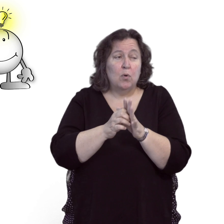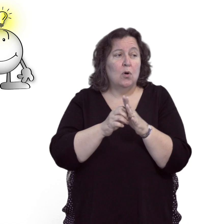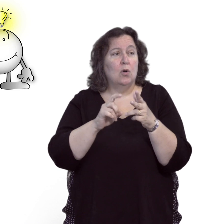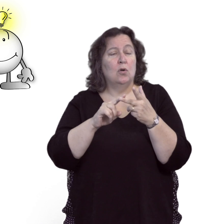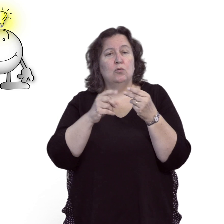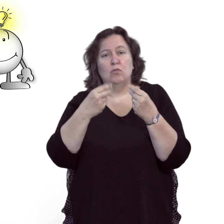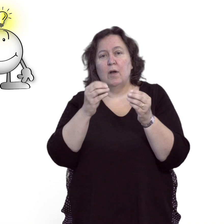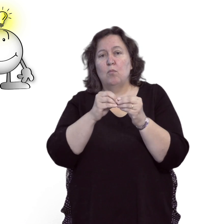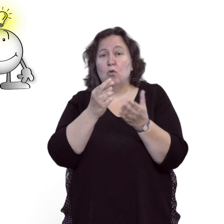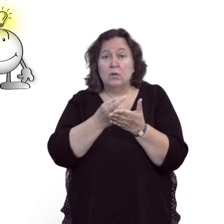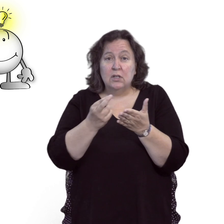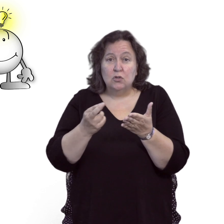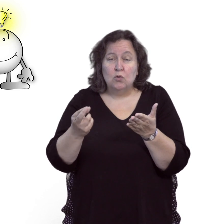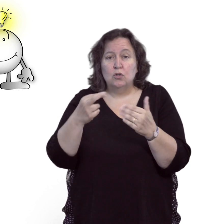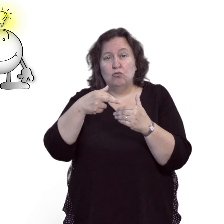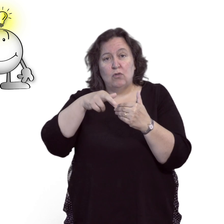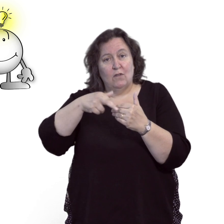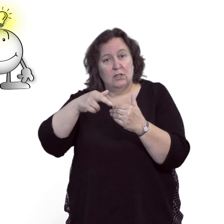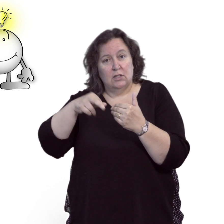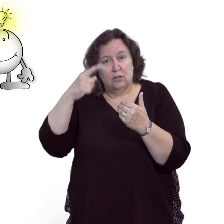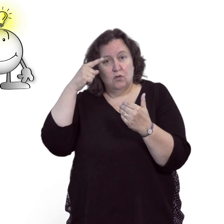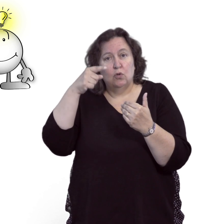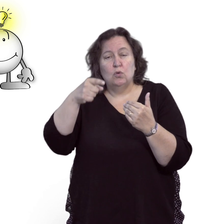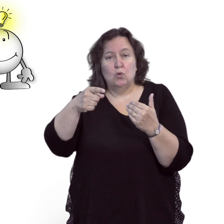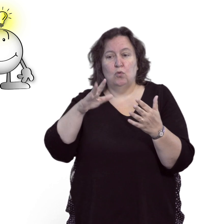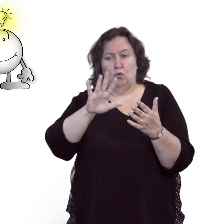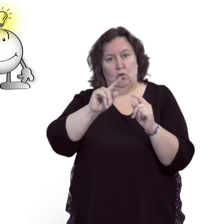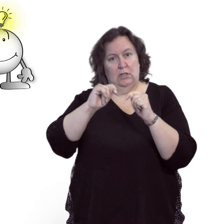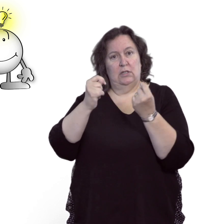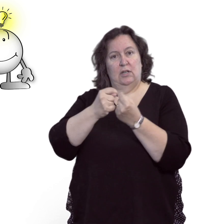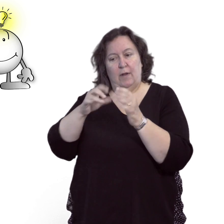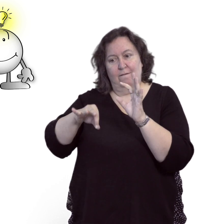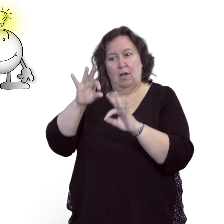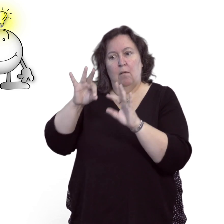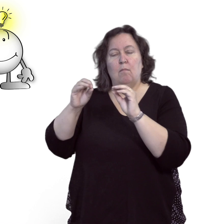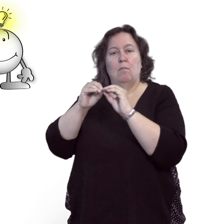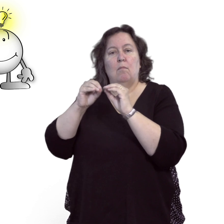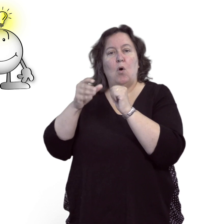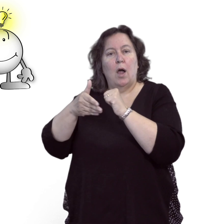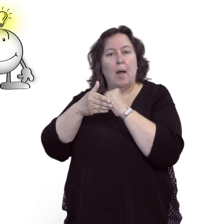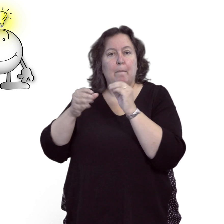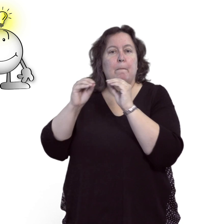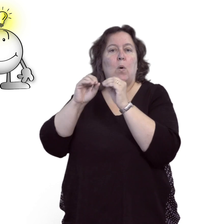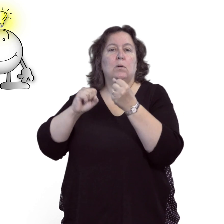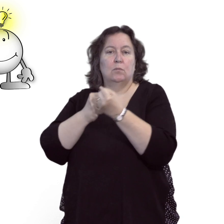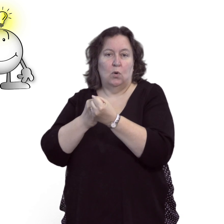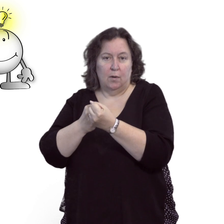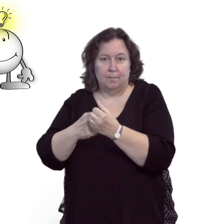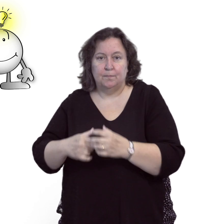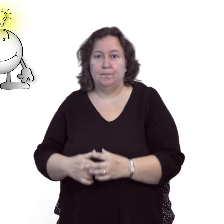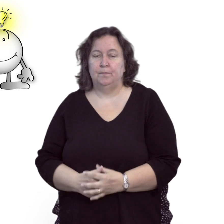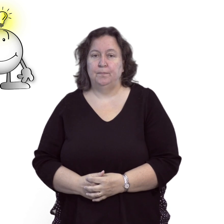where teams can find additional help and support. Throughout the guide we have mentioned